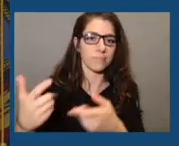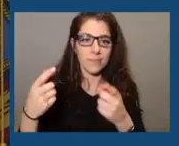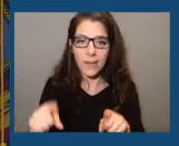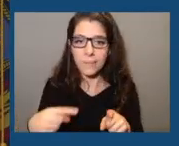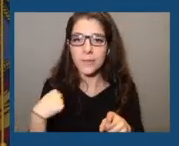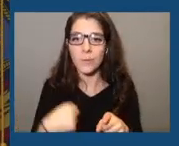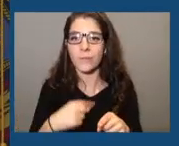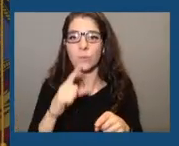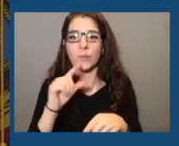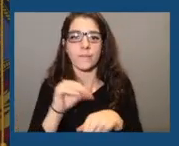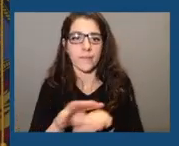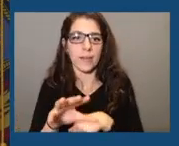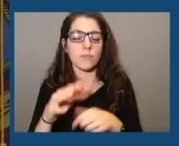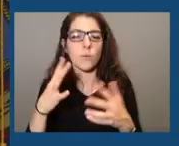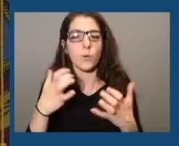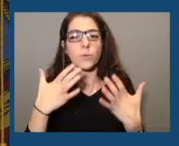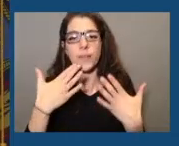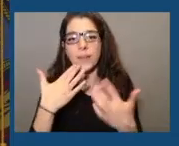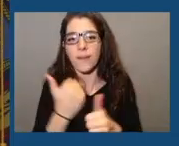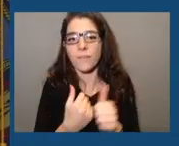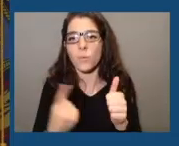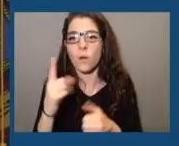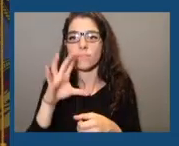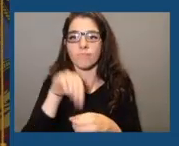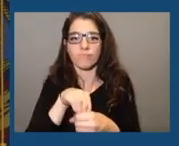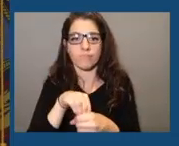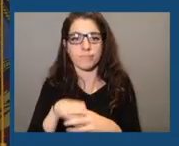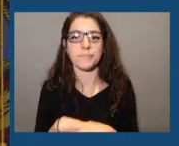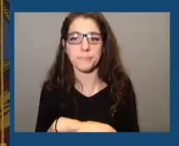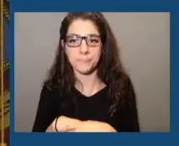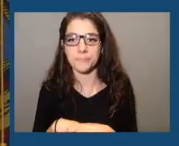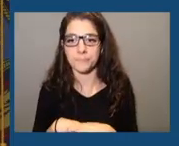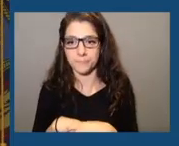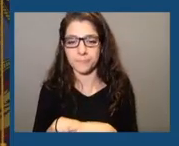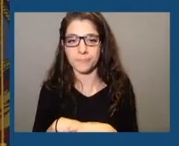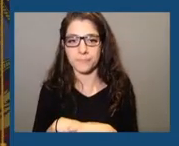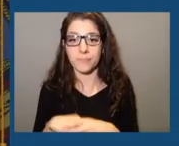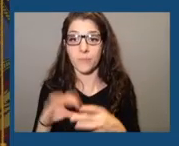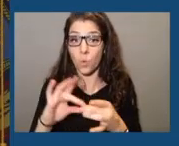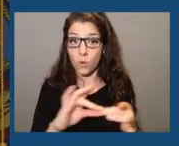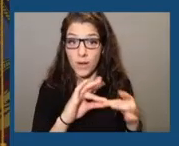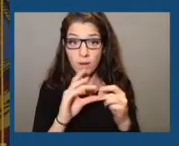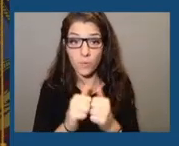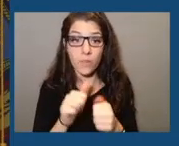And so I wanna thank everyone who's been involved in that, coordinating with our local prosecutors as well.